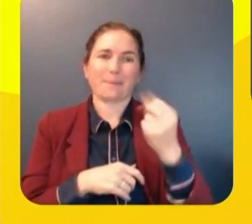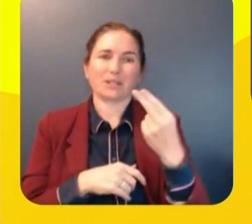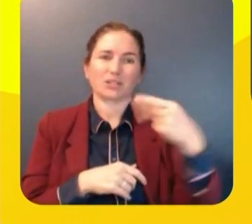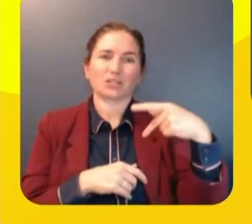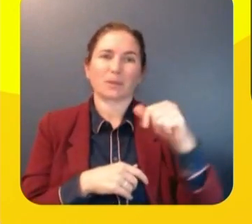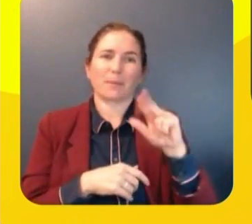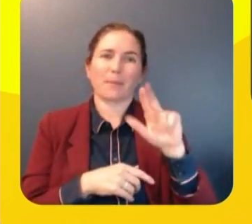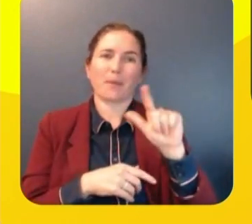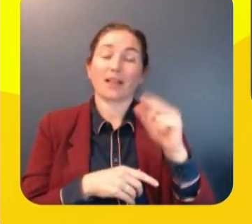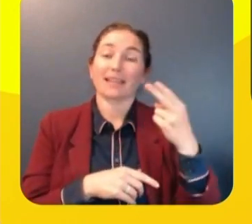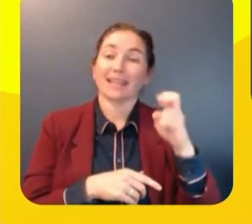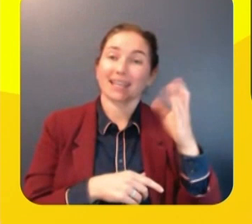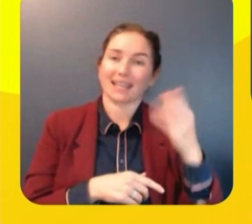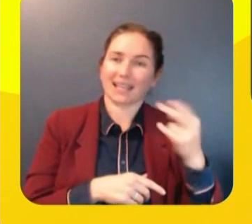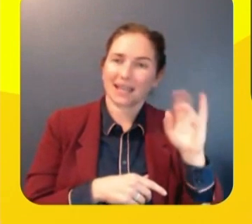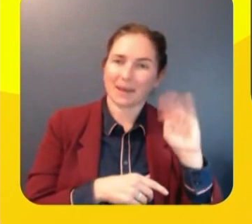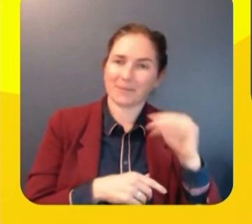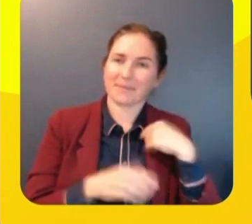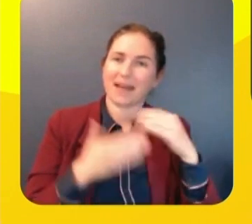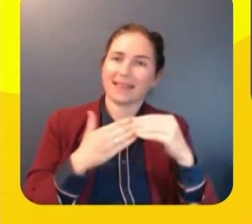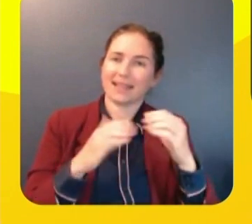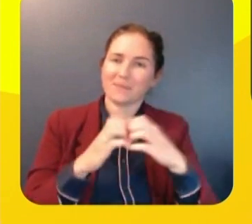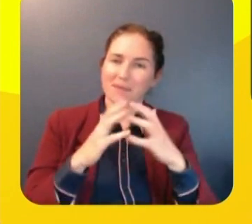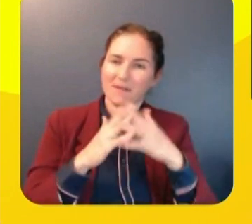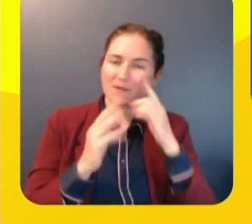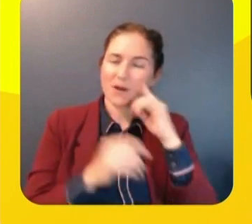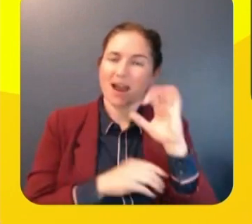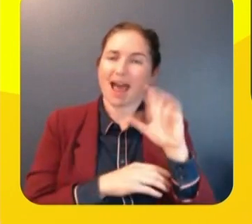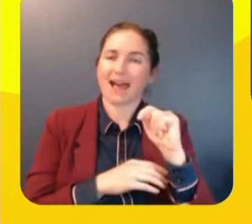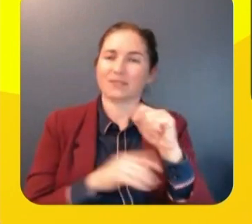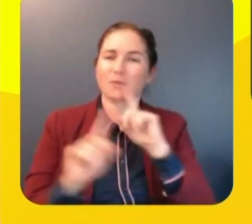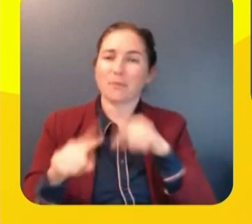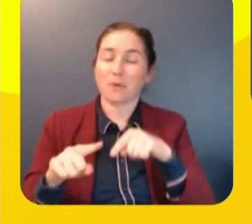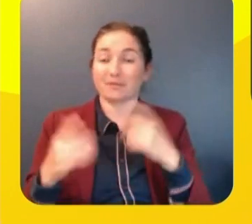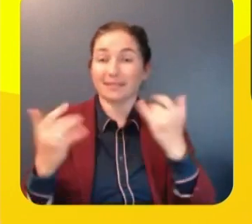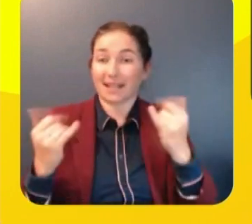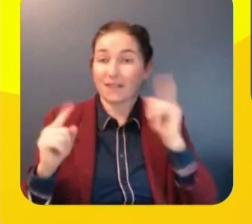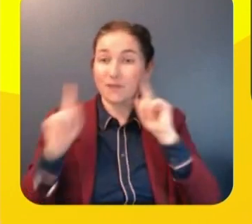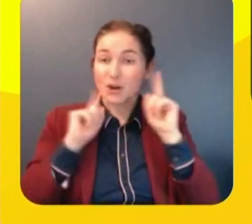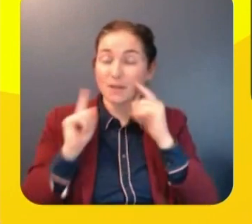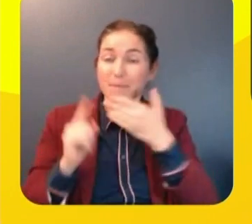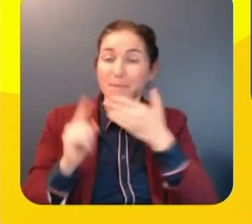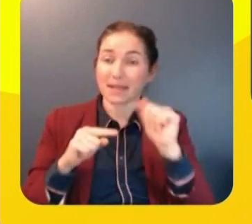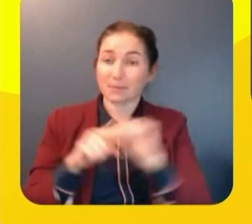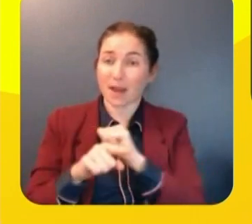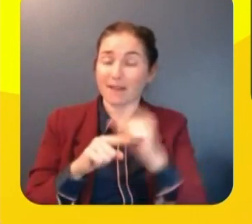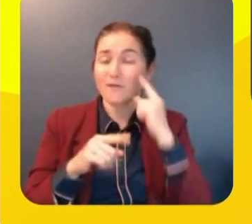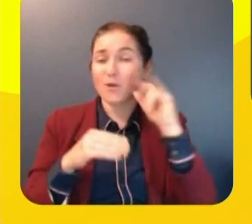I'm leading the implementation of the ACT Report. You've heard today, best practices from industry leaders and partners.